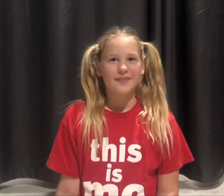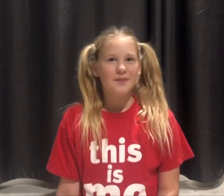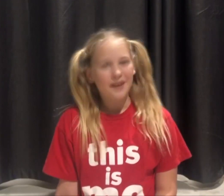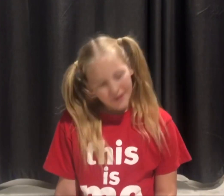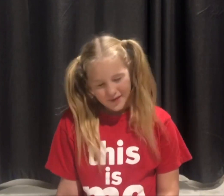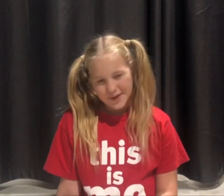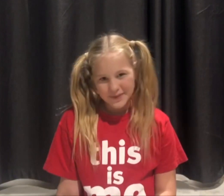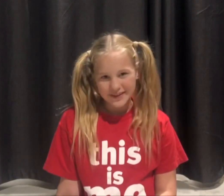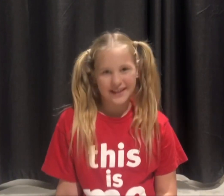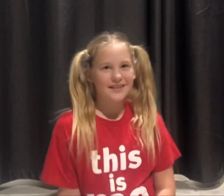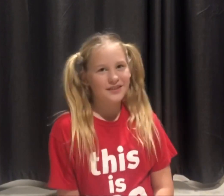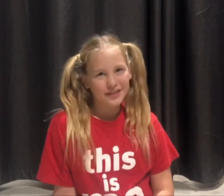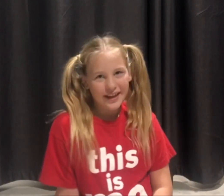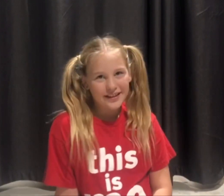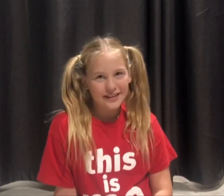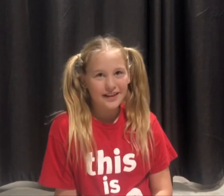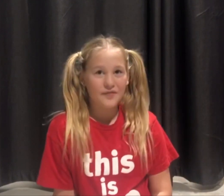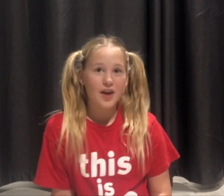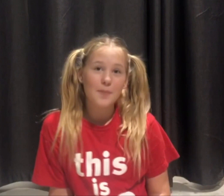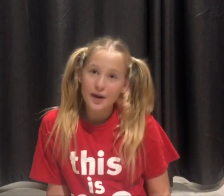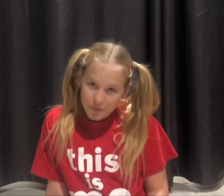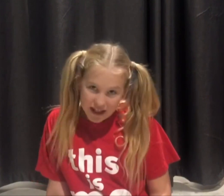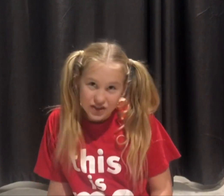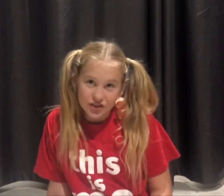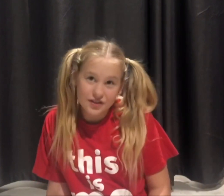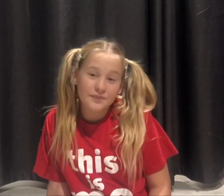My favourite book is ‘Juliet, Nearly a Vet’, by Rebecca Johnson.